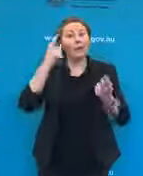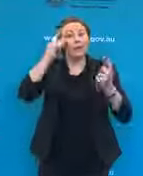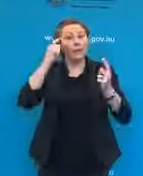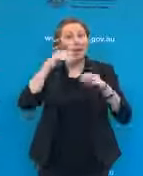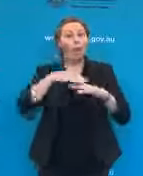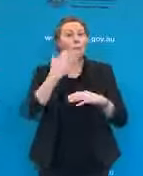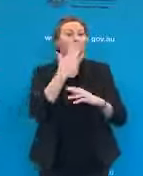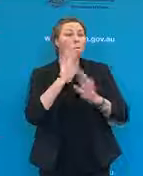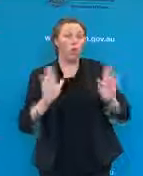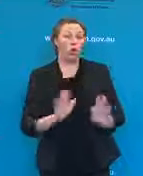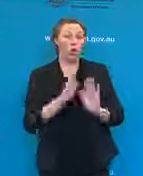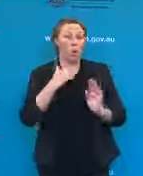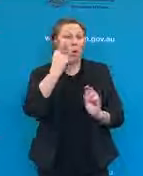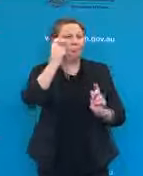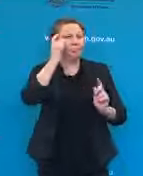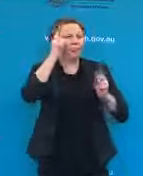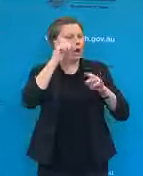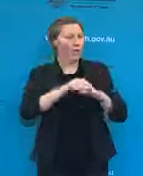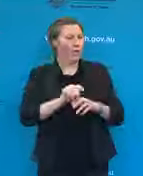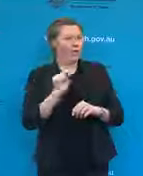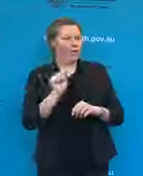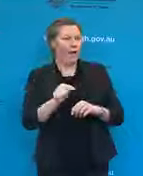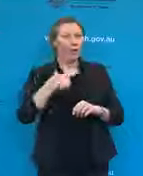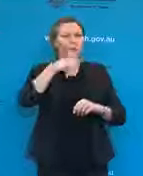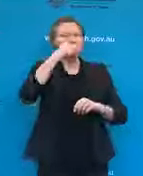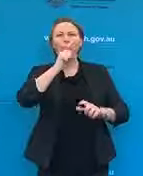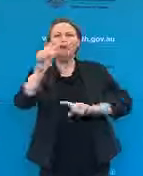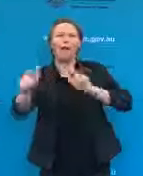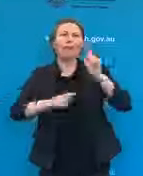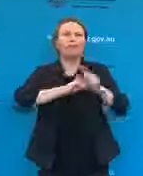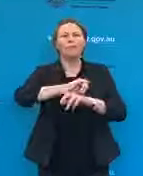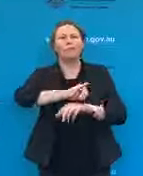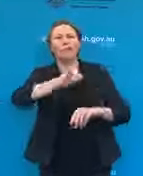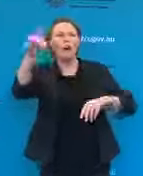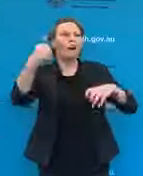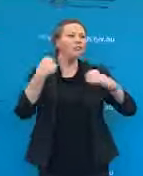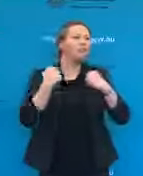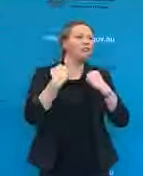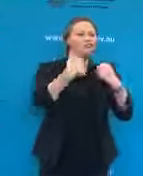are always a concern for travel from a normal place of residence to another